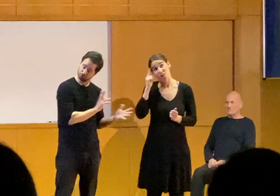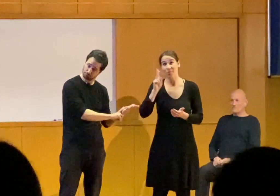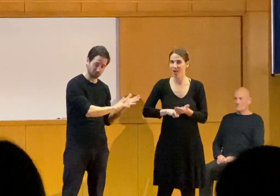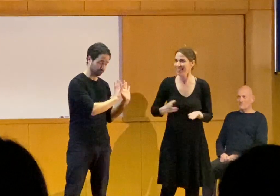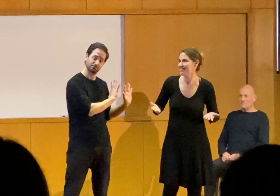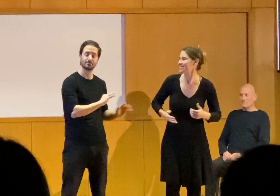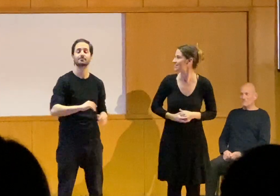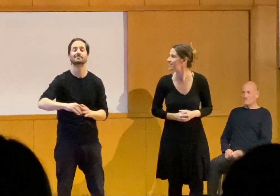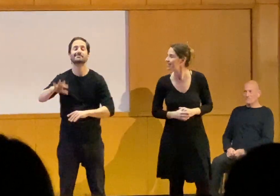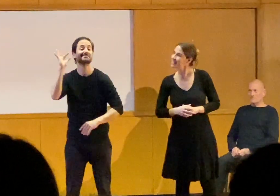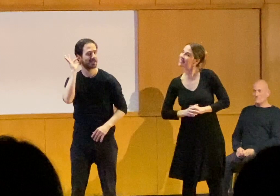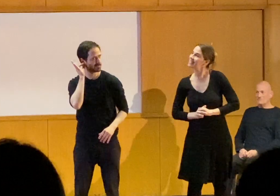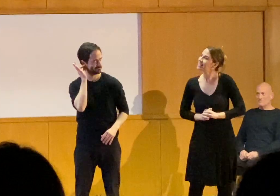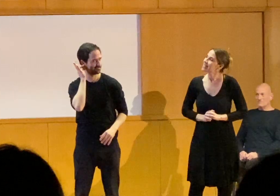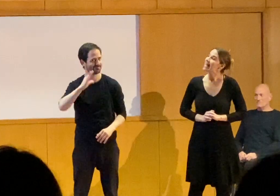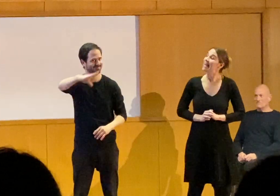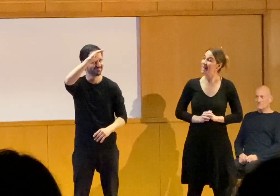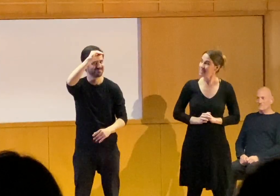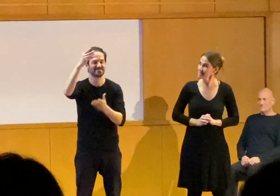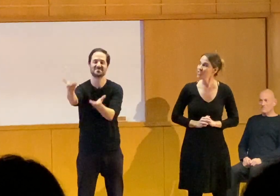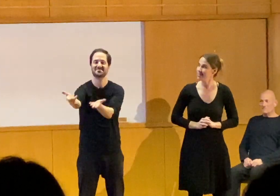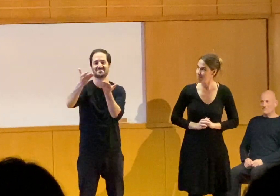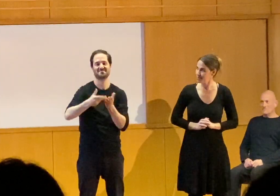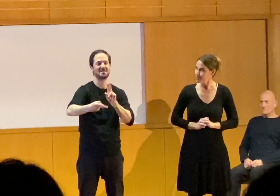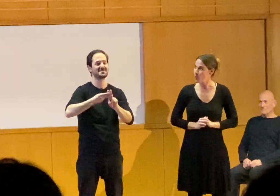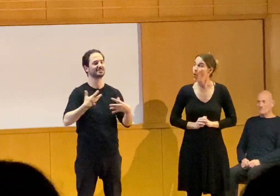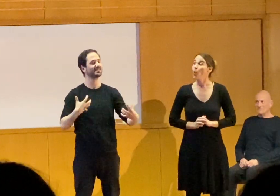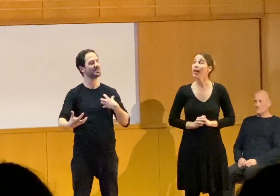The day ended with a theatre performance of the Ebisu Sign Language Theatre Lab.